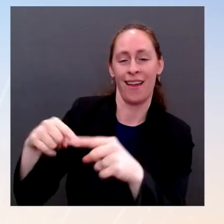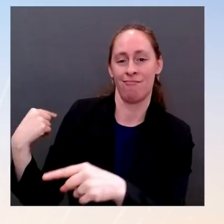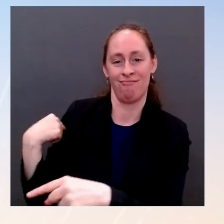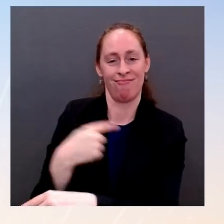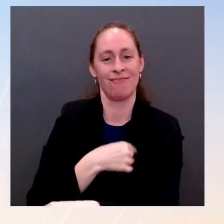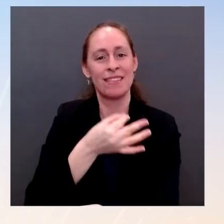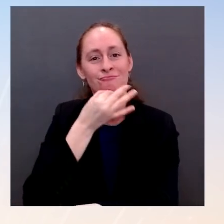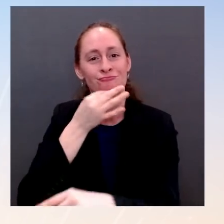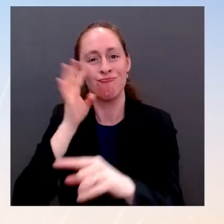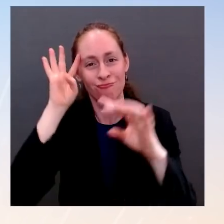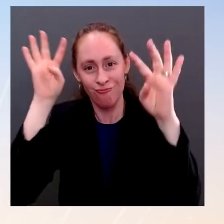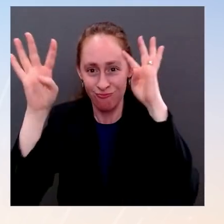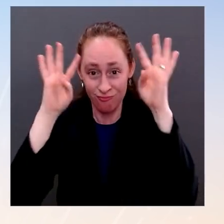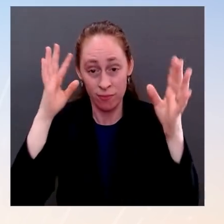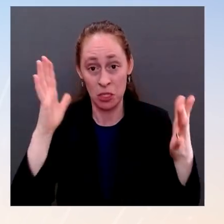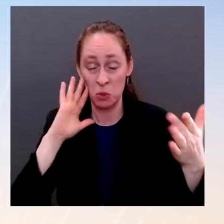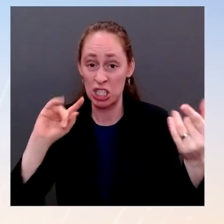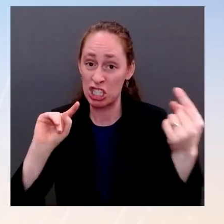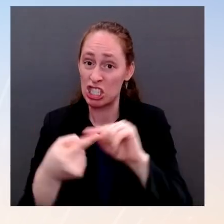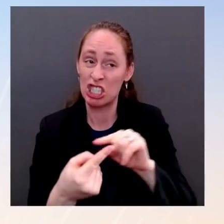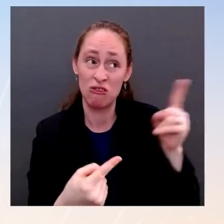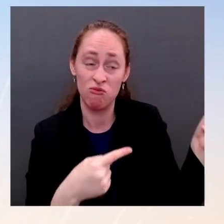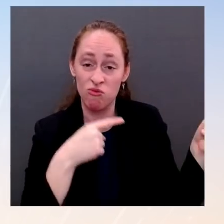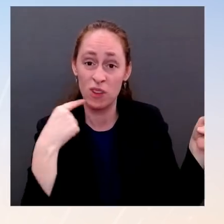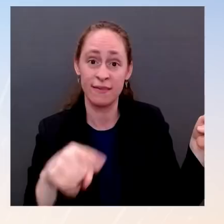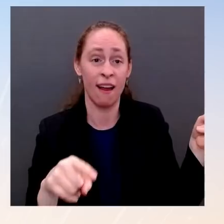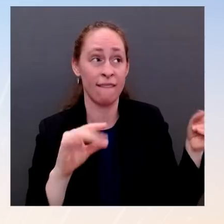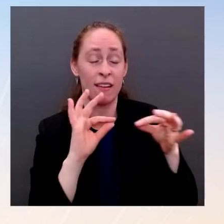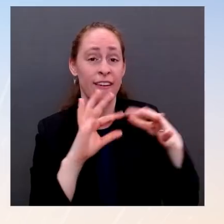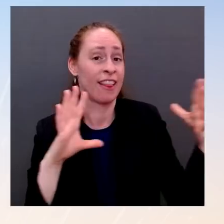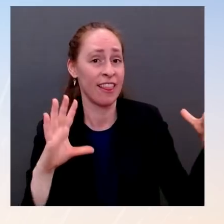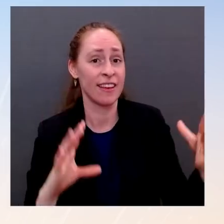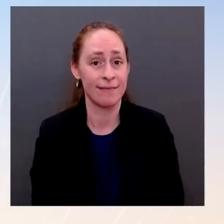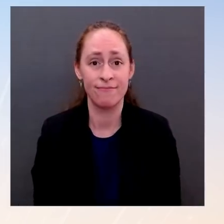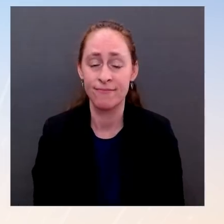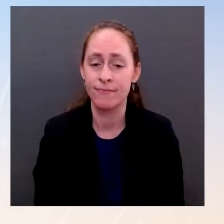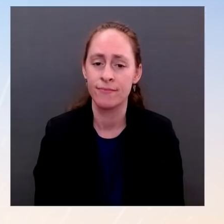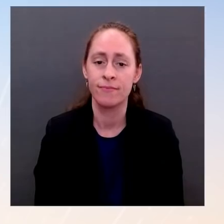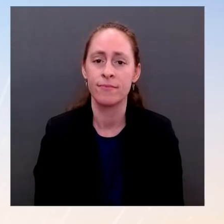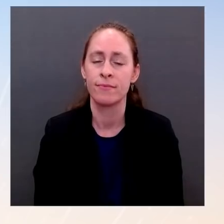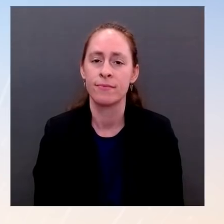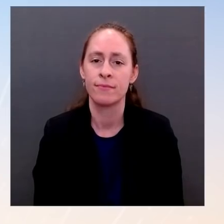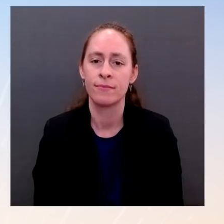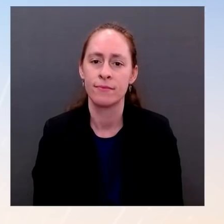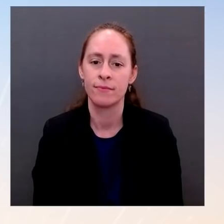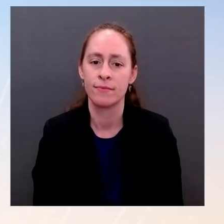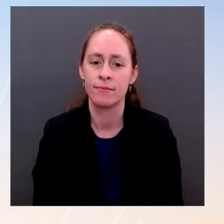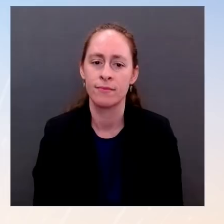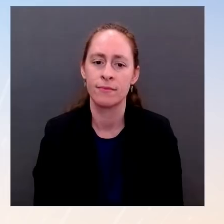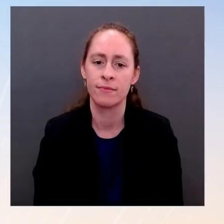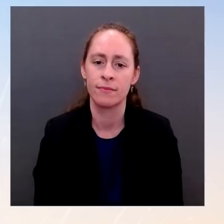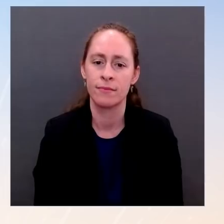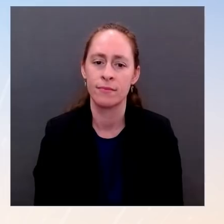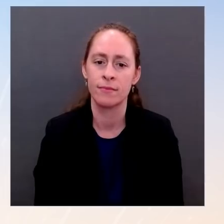Anne, this is a follow-up for you, if I can. It sounds like -- and just to put a finer point on this -- you have assessed now that Russia